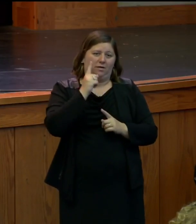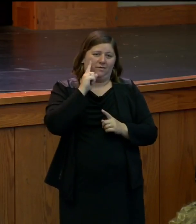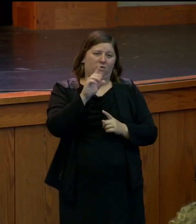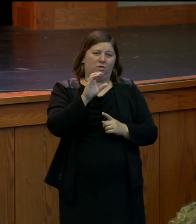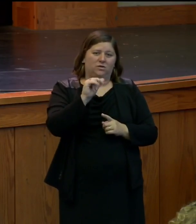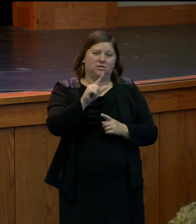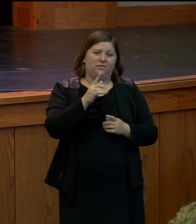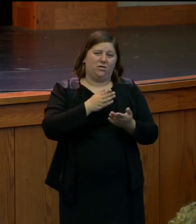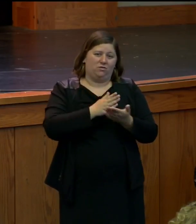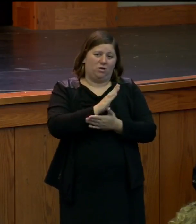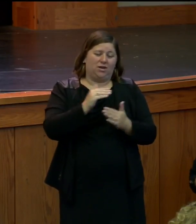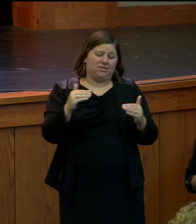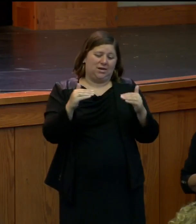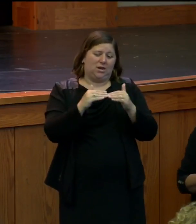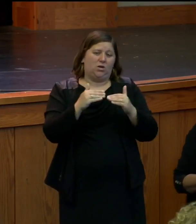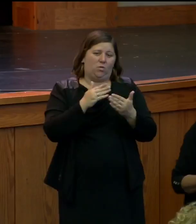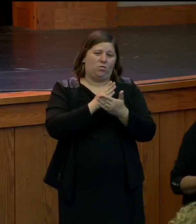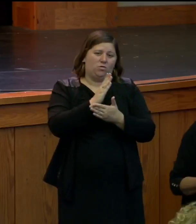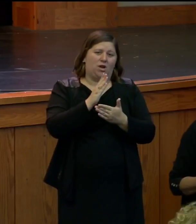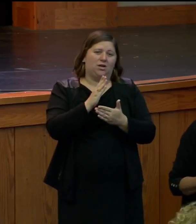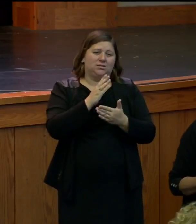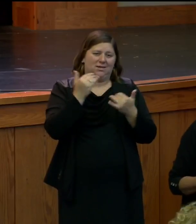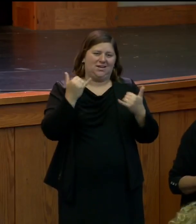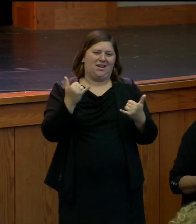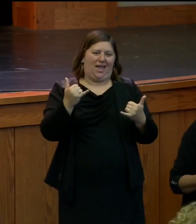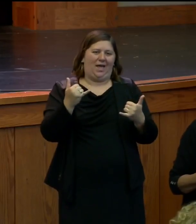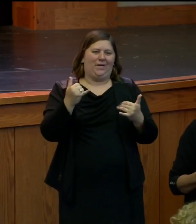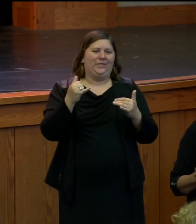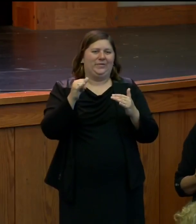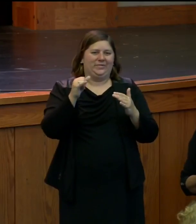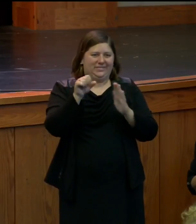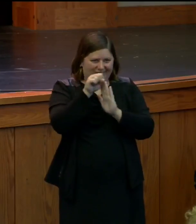EQUAL RIGHTS AND NOW STATEHOOD RIGHTS.